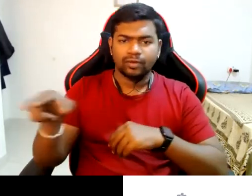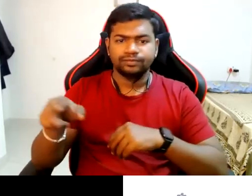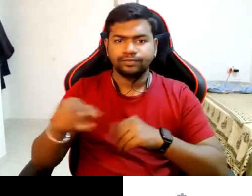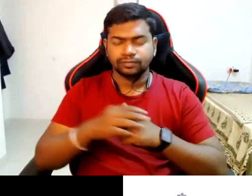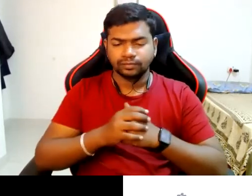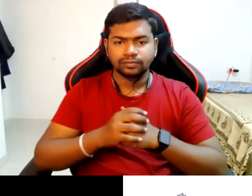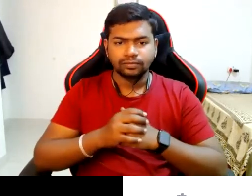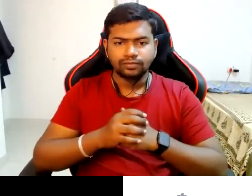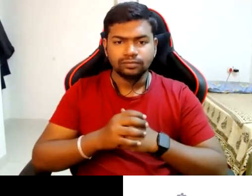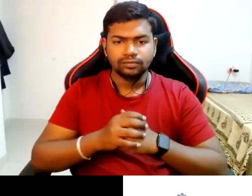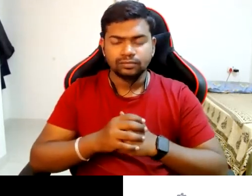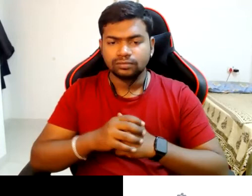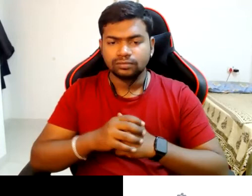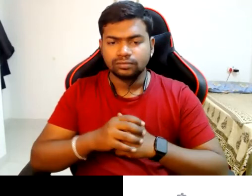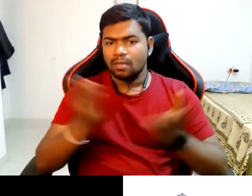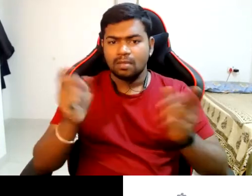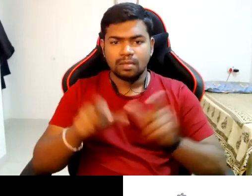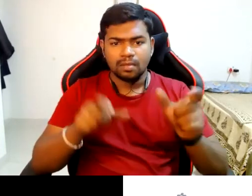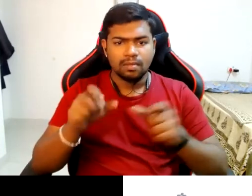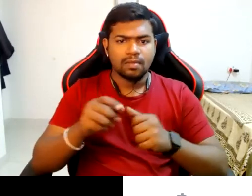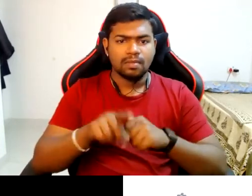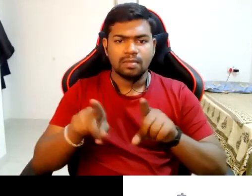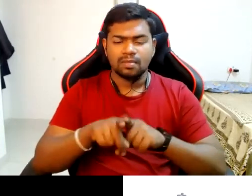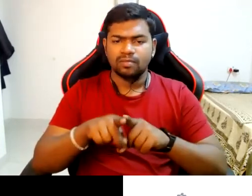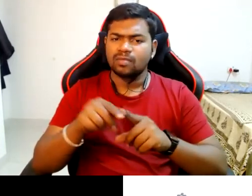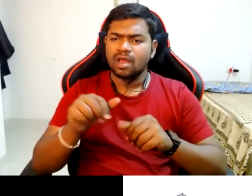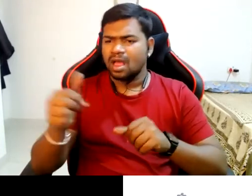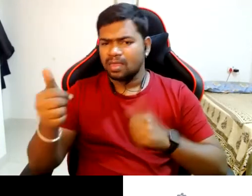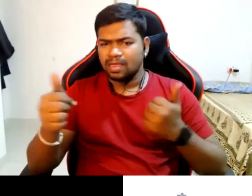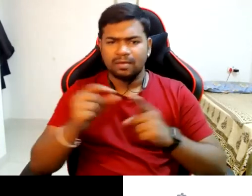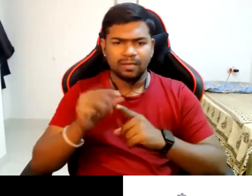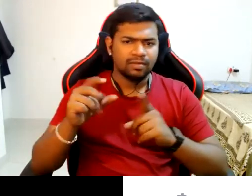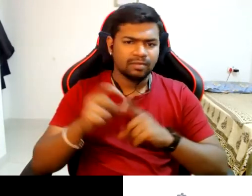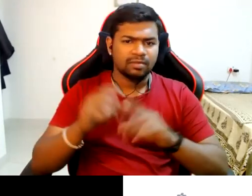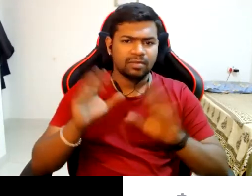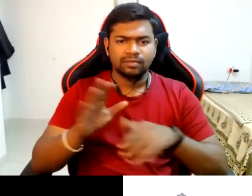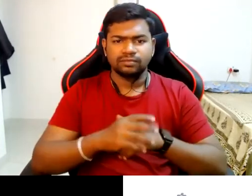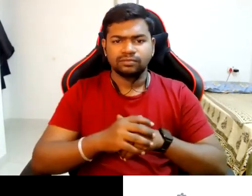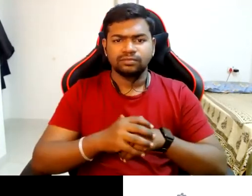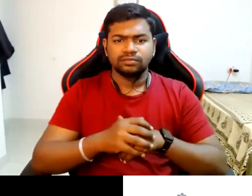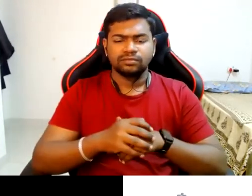and their people have. all sort of disability, people who couldn't move the hand lift anything and